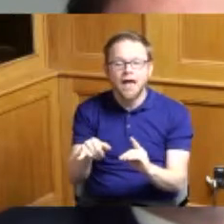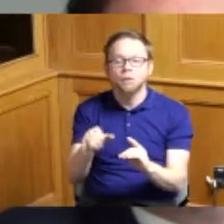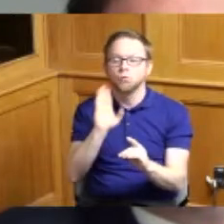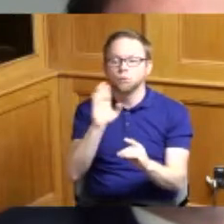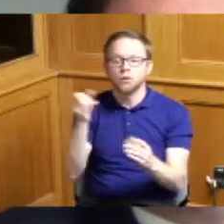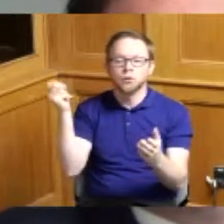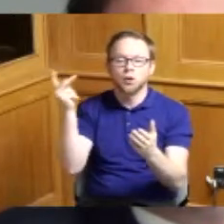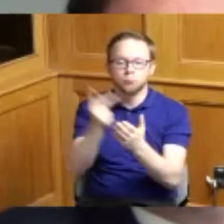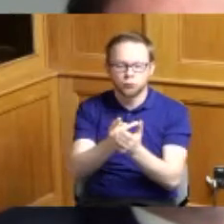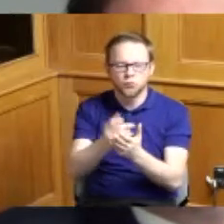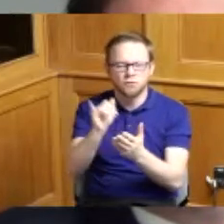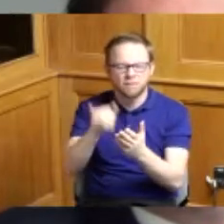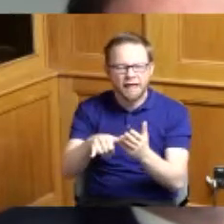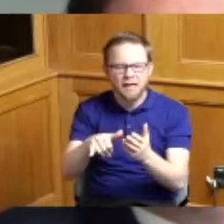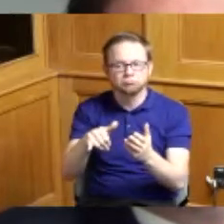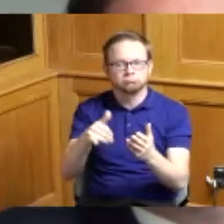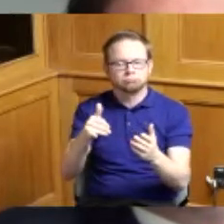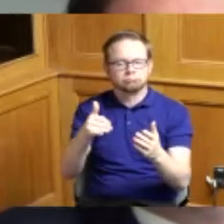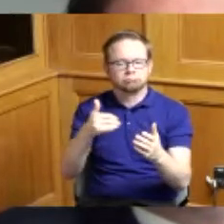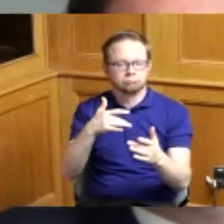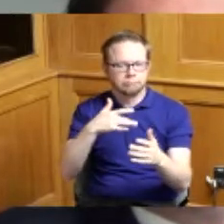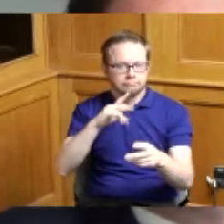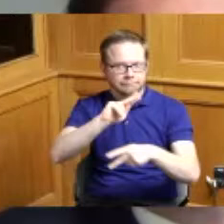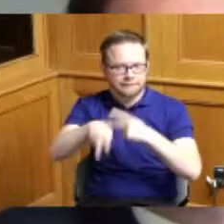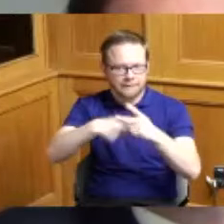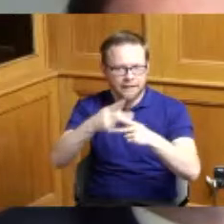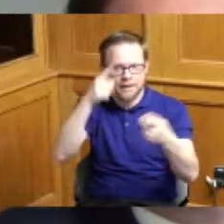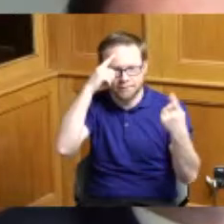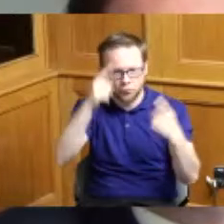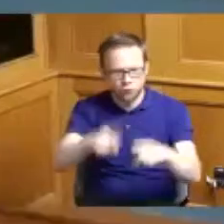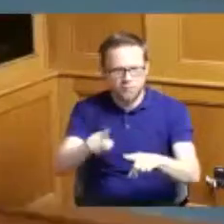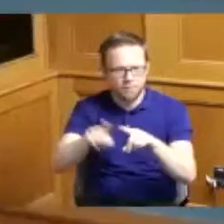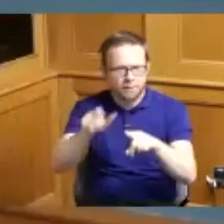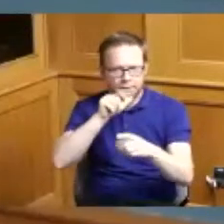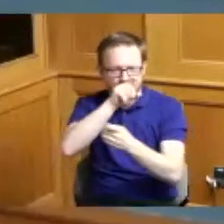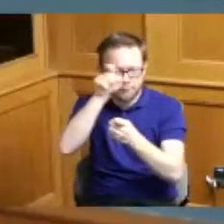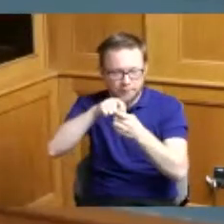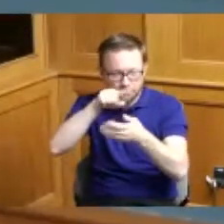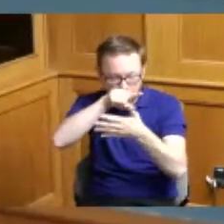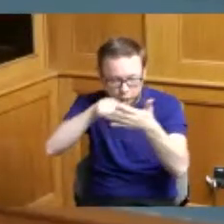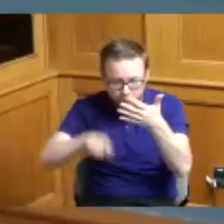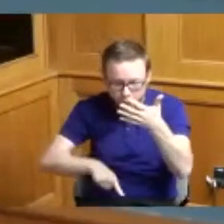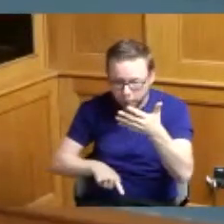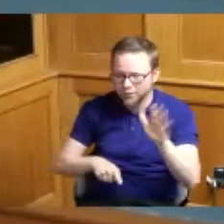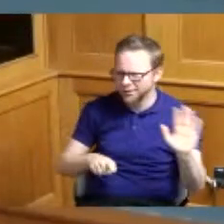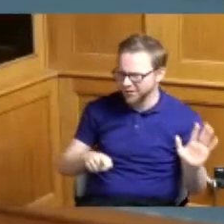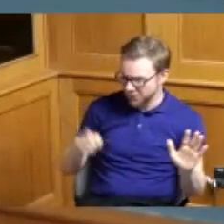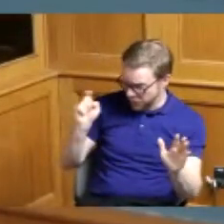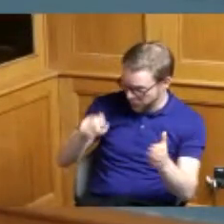FIFA on those three areas and you have to sign by tomorrow uh we got all these deadlines I mean I